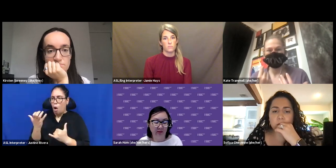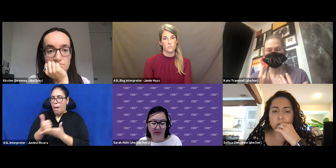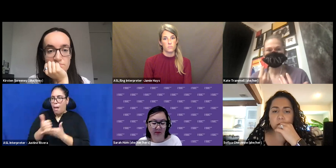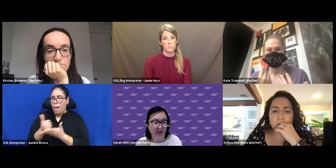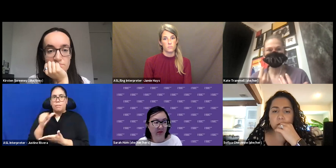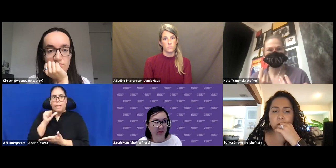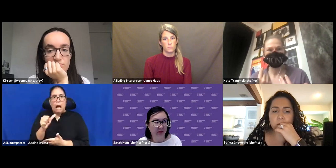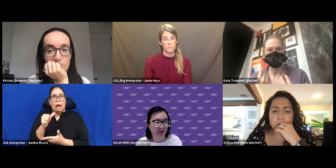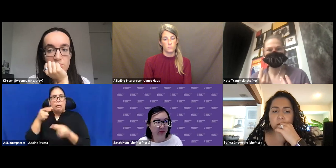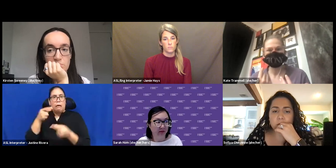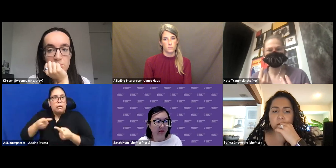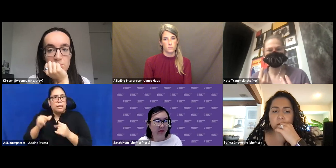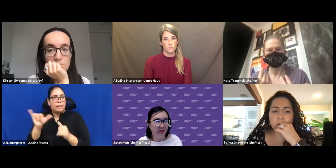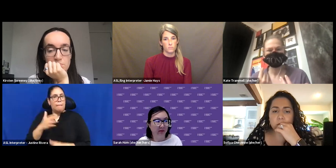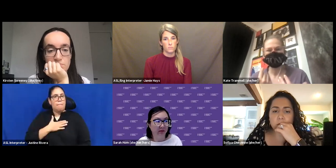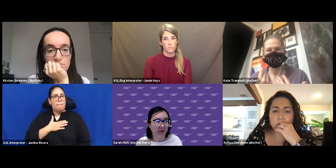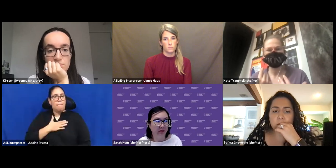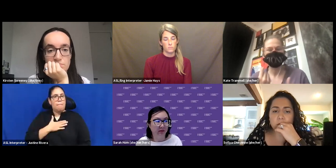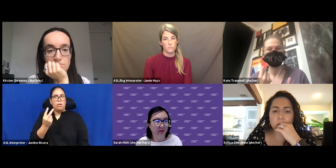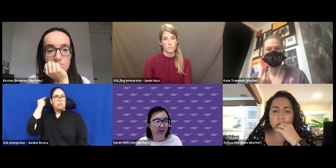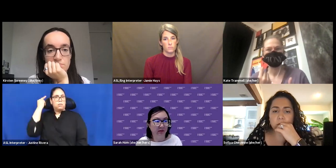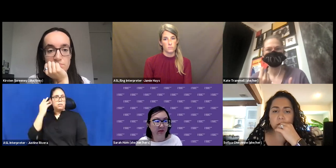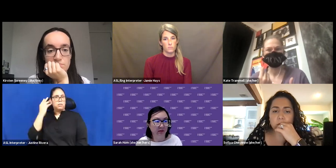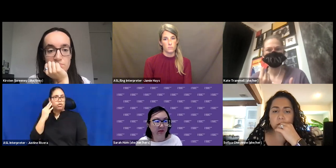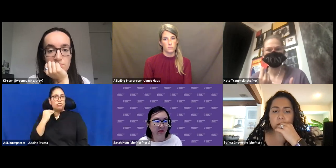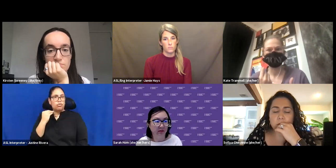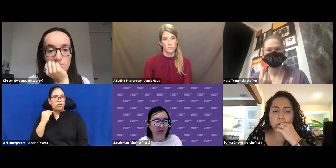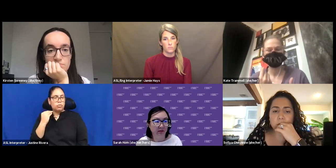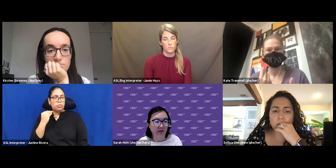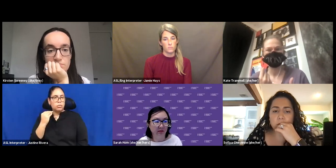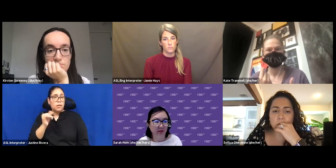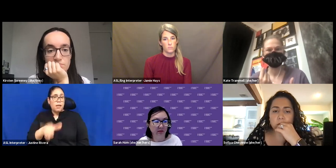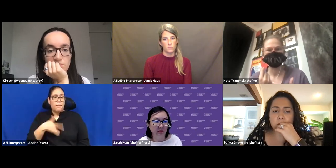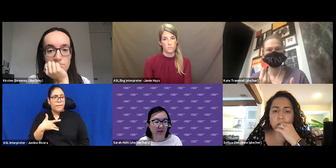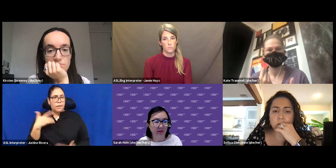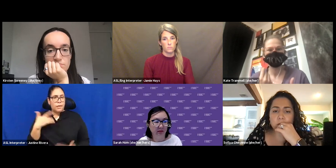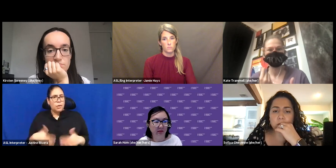And it's incredibly gratifying to have A.R.T./New York, not